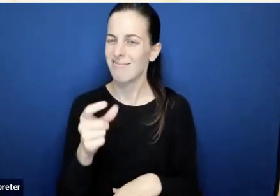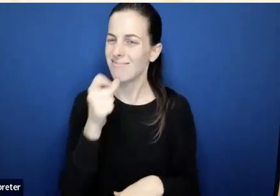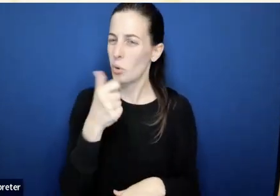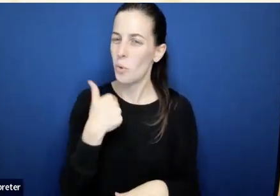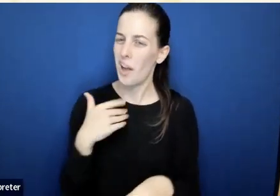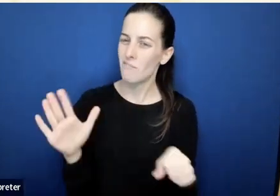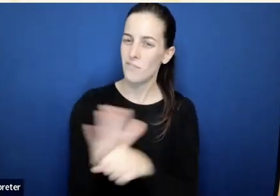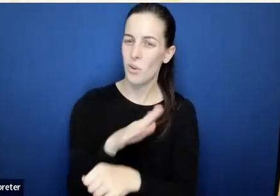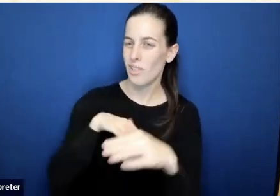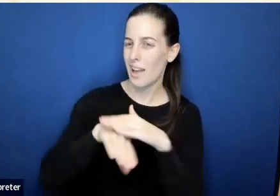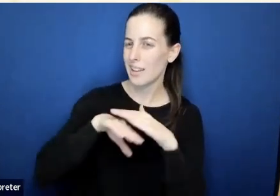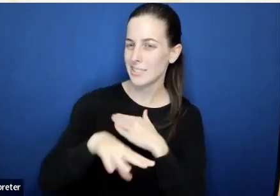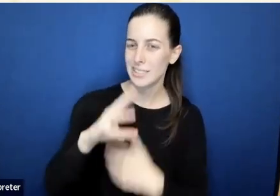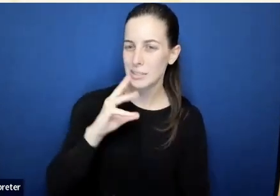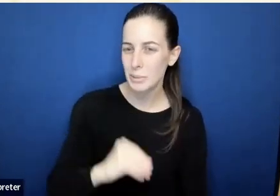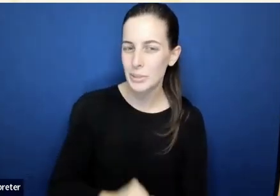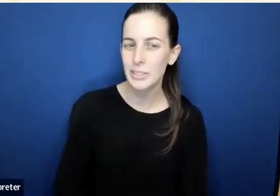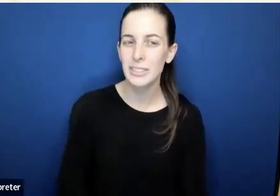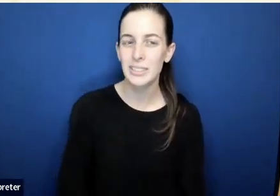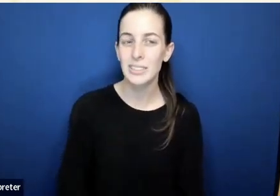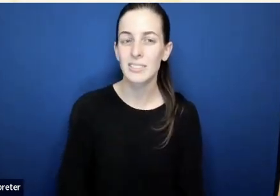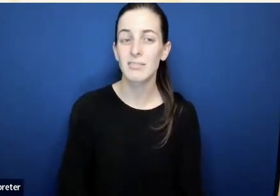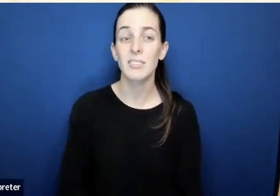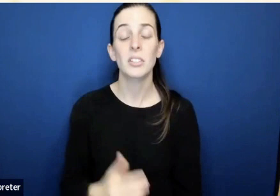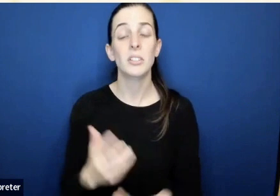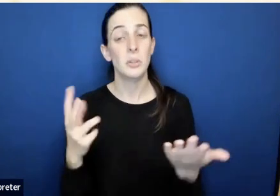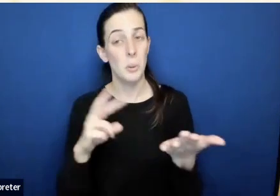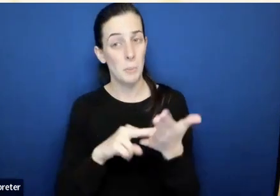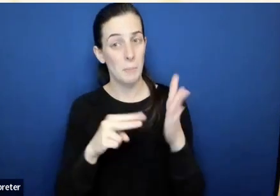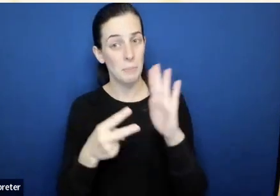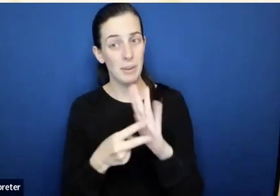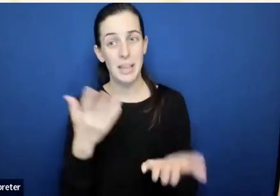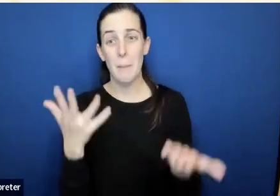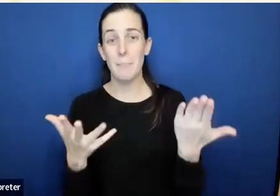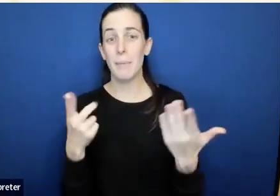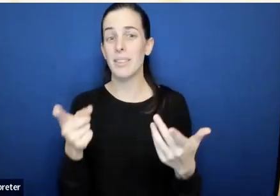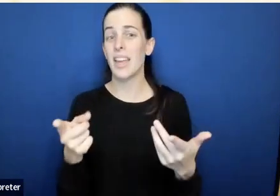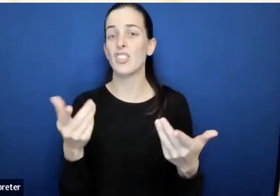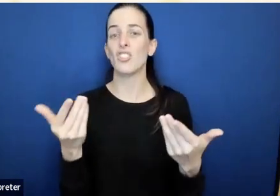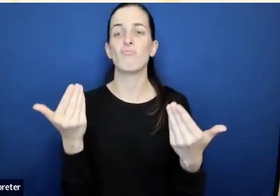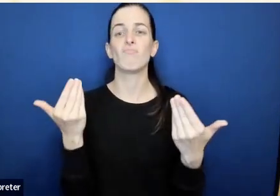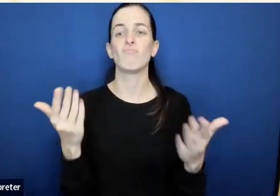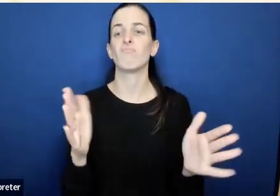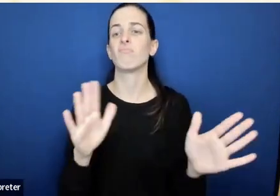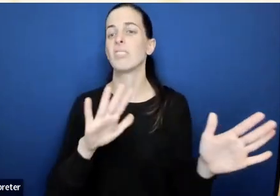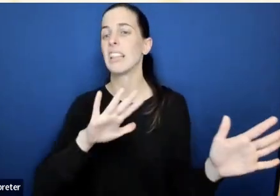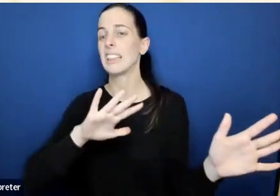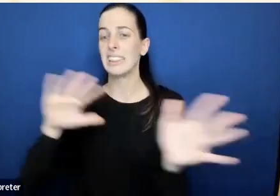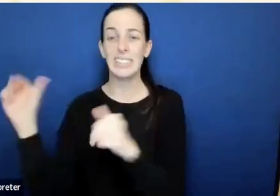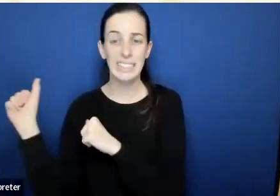And such experiences may compel users to either leave their task midway or depend on others to finish their task.